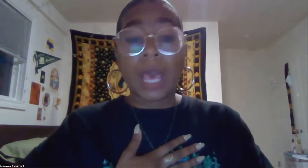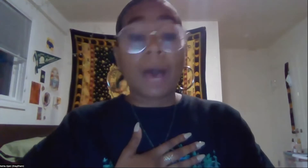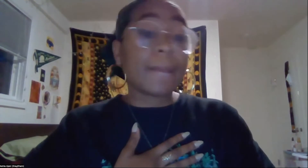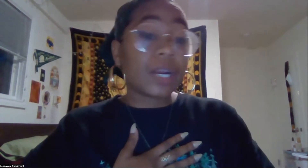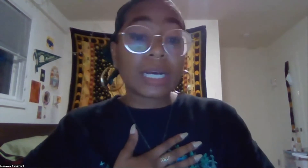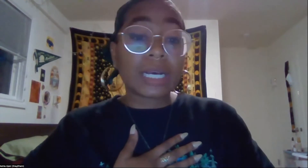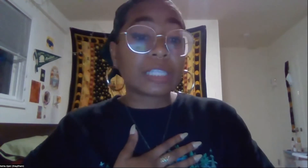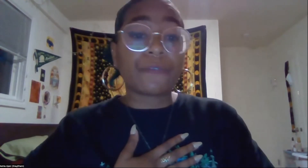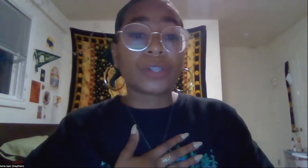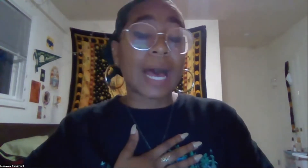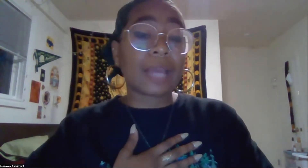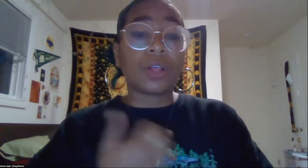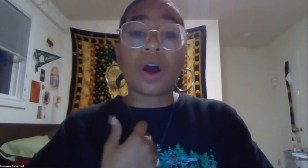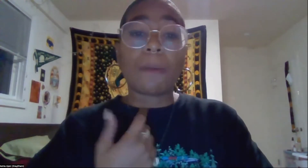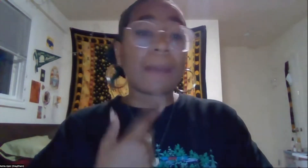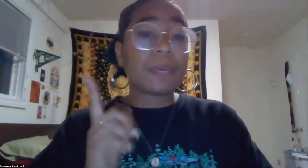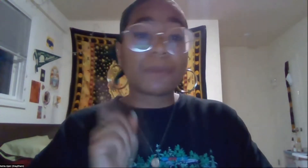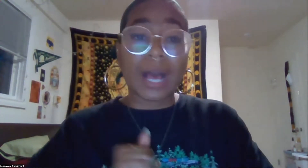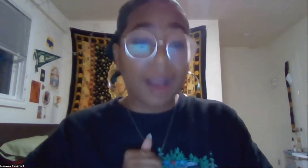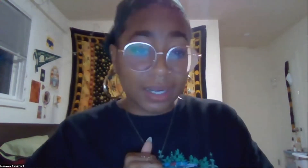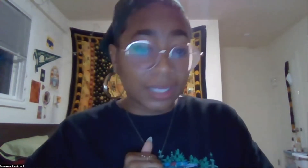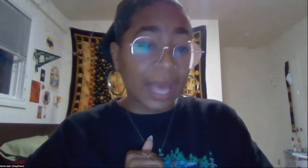america is a false idol -- all my people iconoclasts.